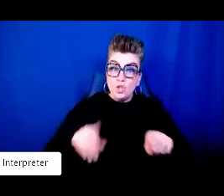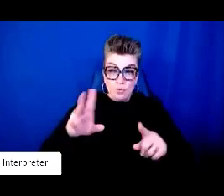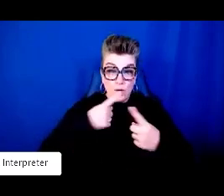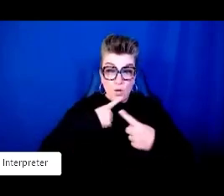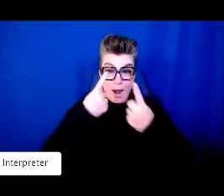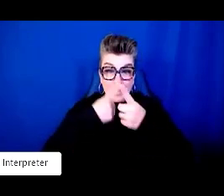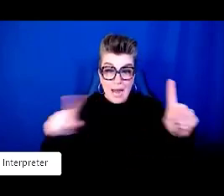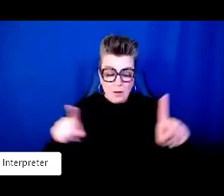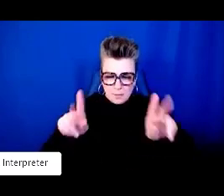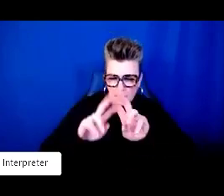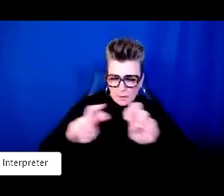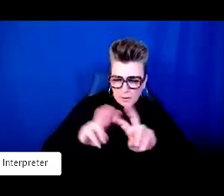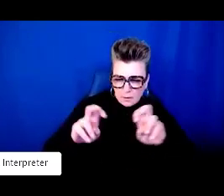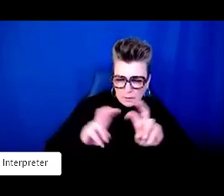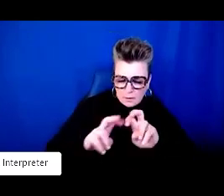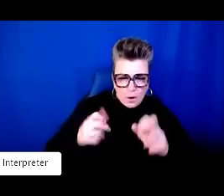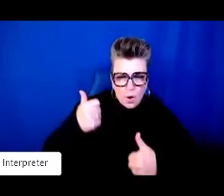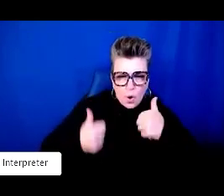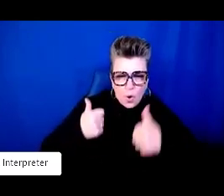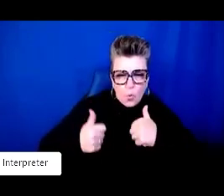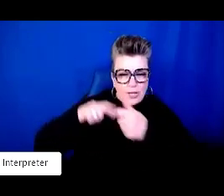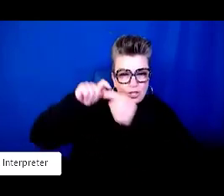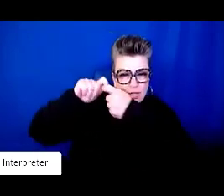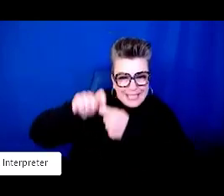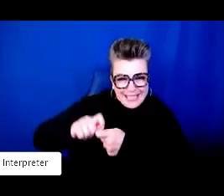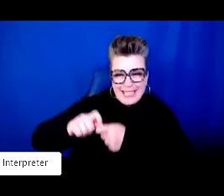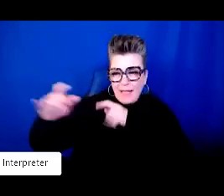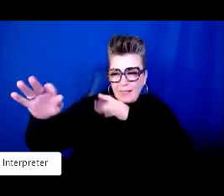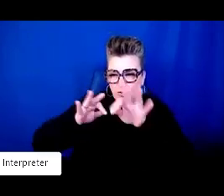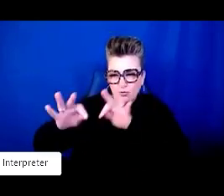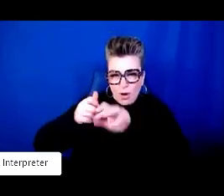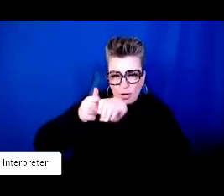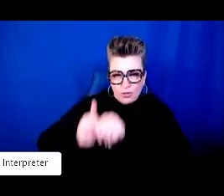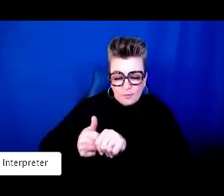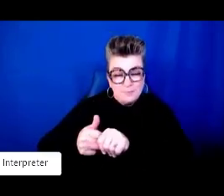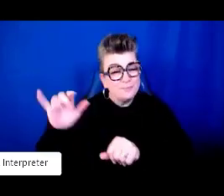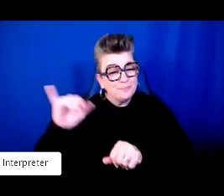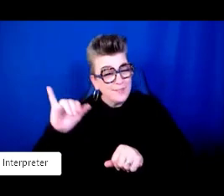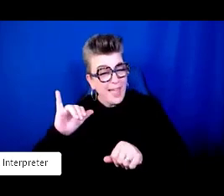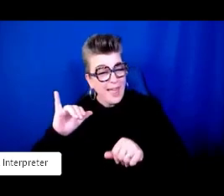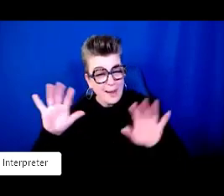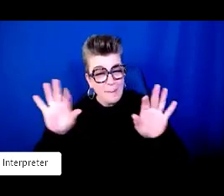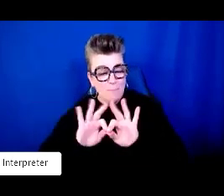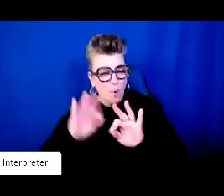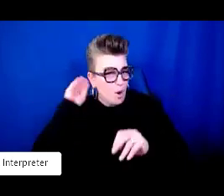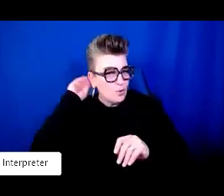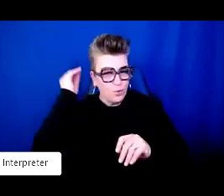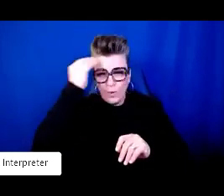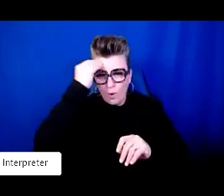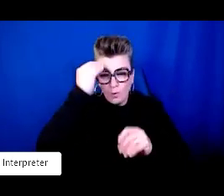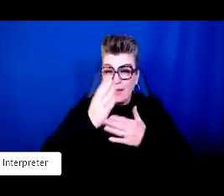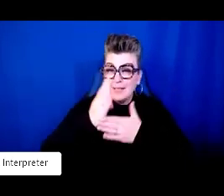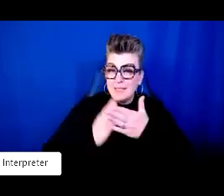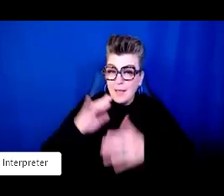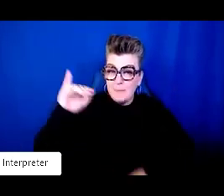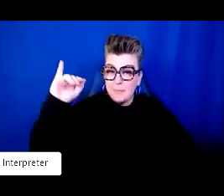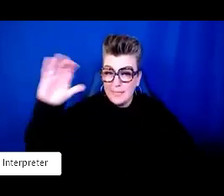for detailed application instructions. It's also worth noting that some NIH institutes, centers, offices or programs